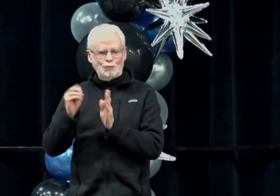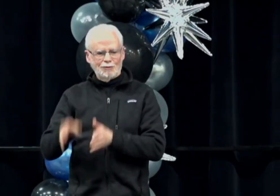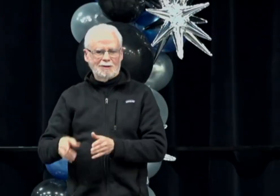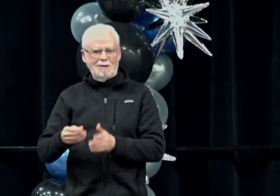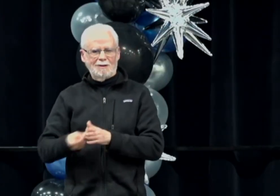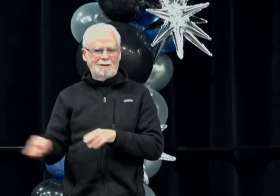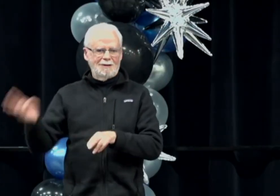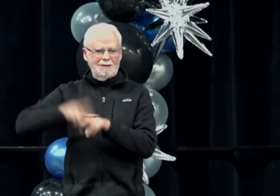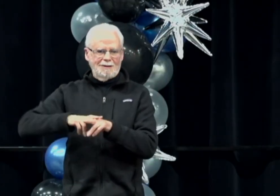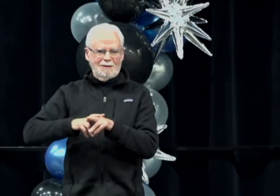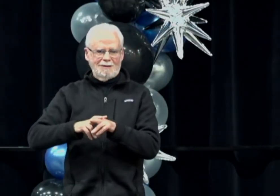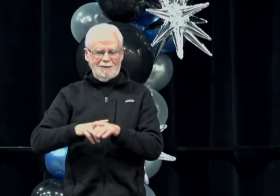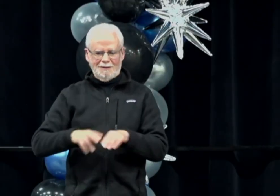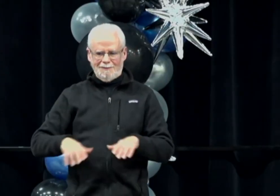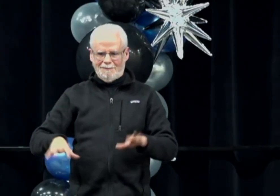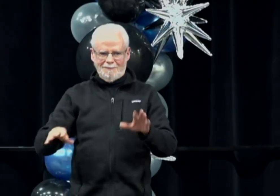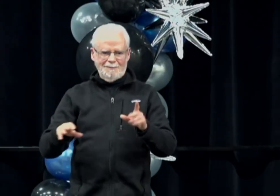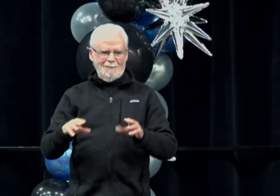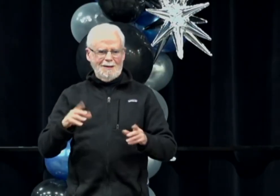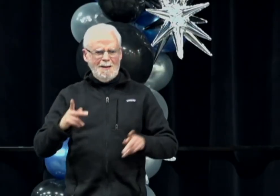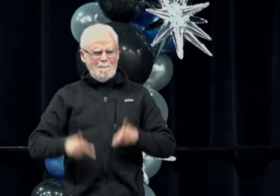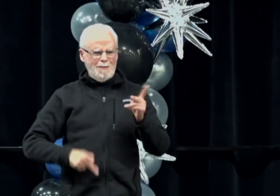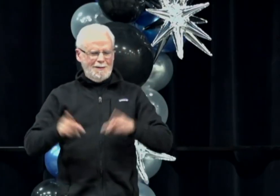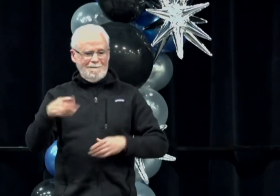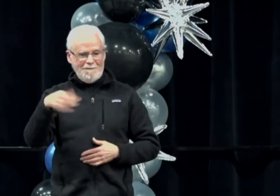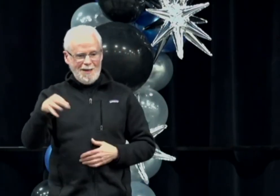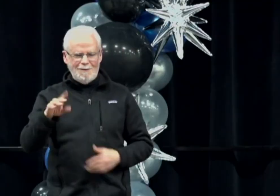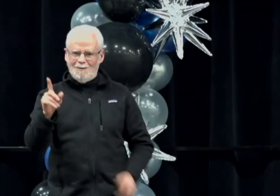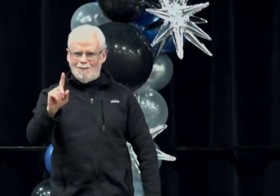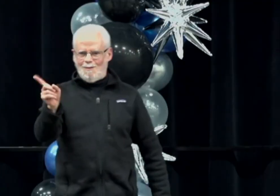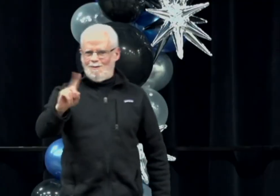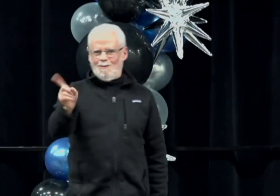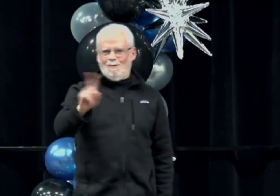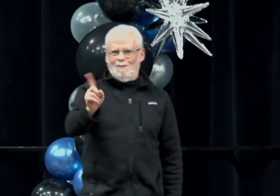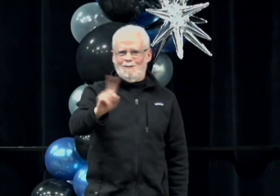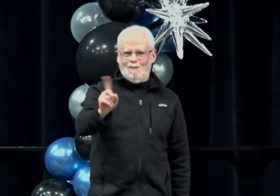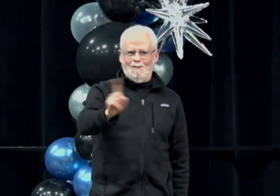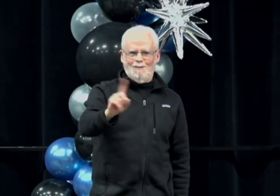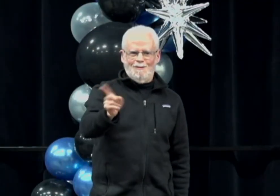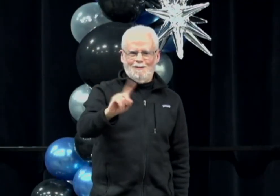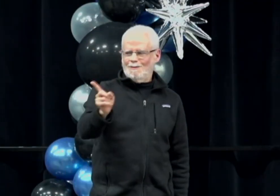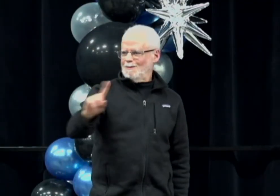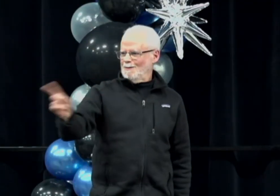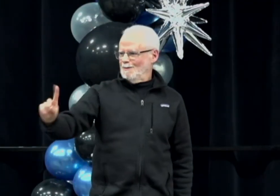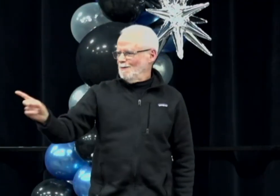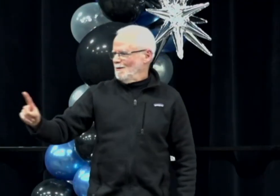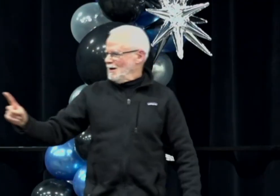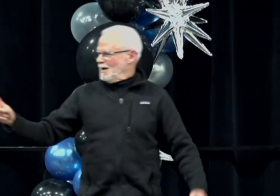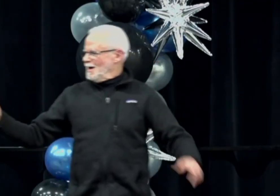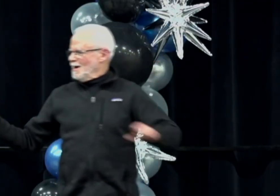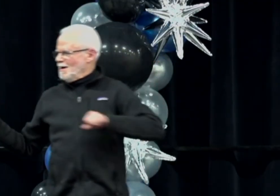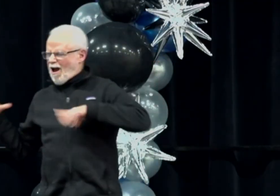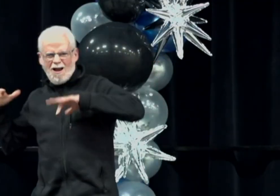closed. Reasons for this proposal were declining enrollment and increasing cost spent per student.